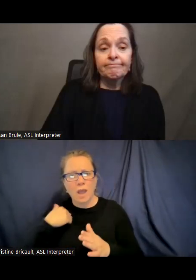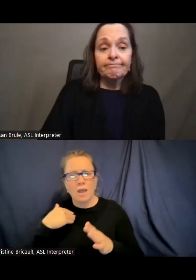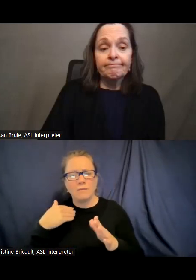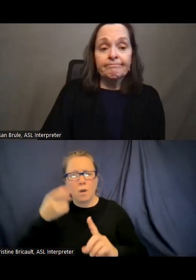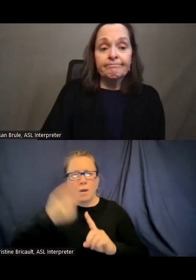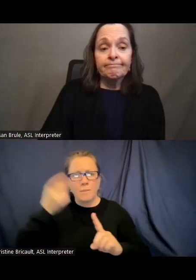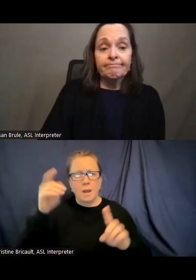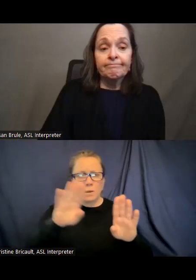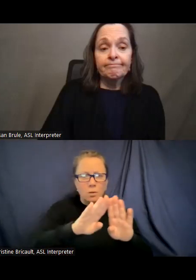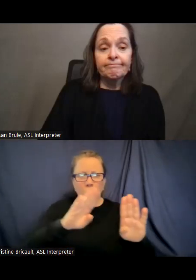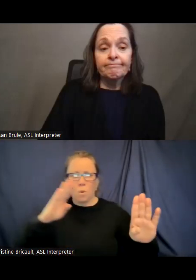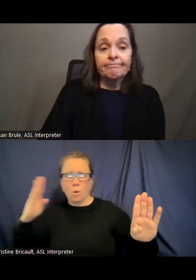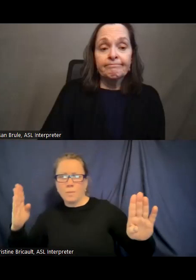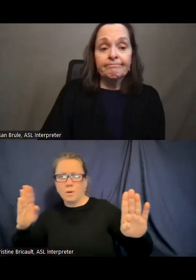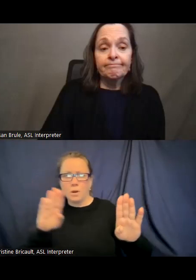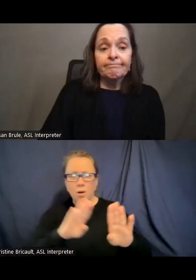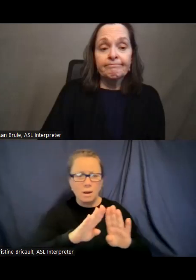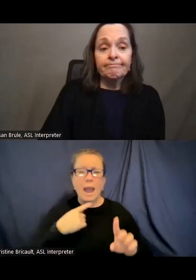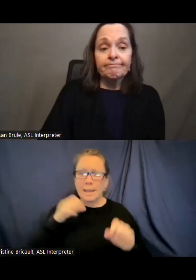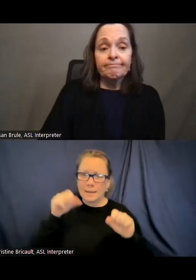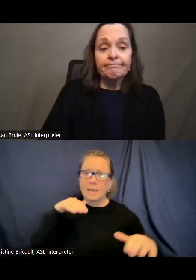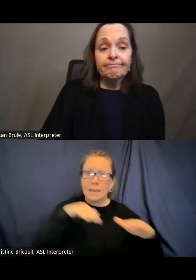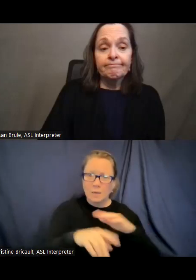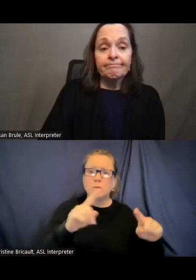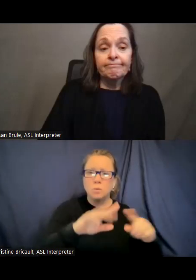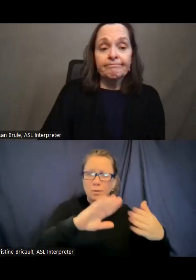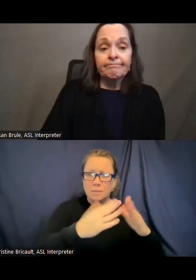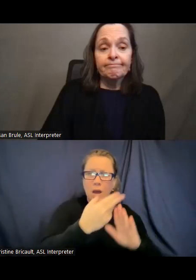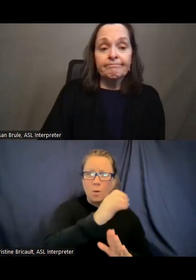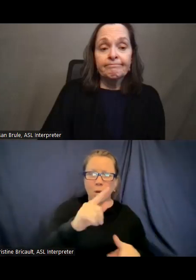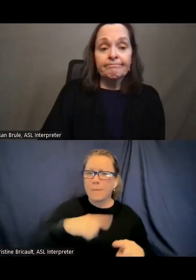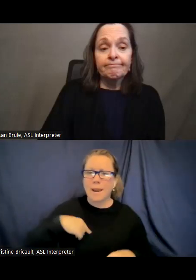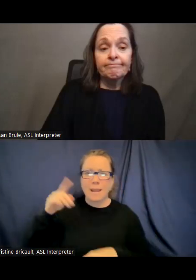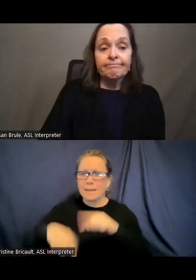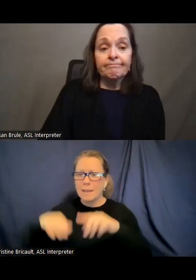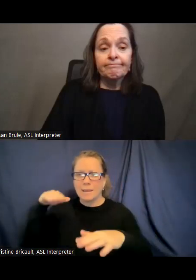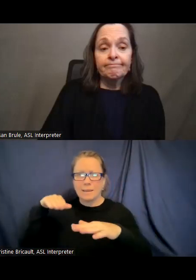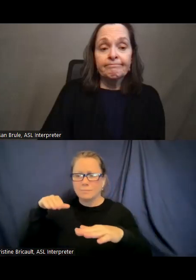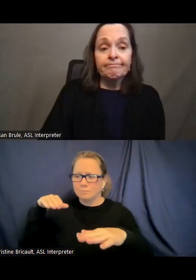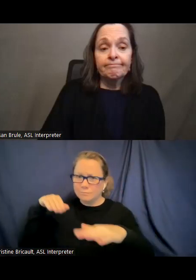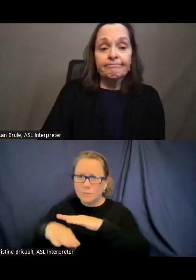wheelchair.